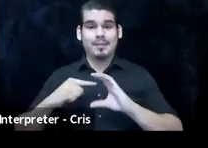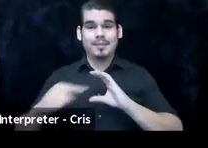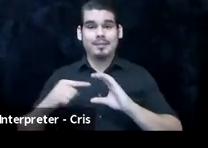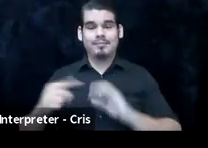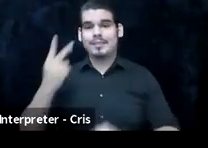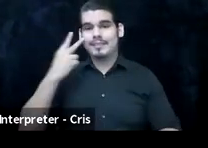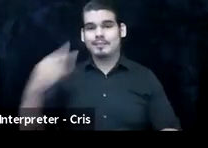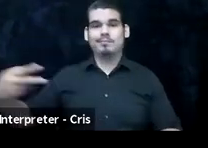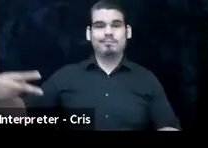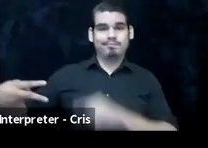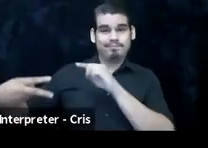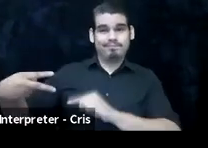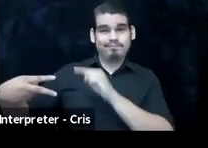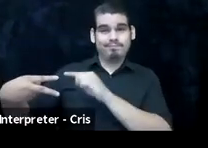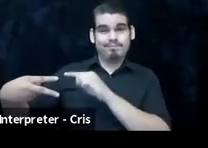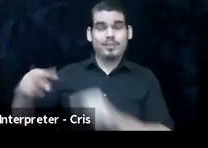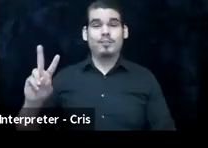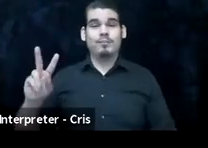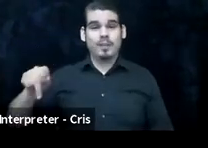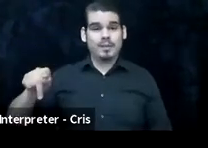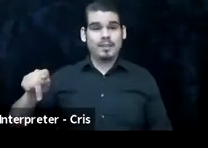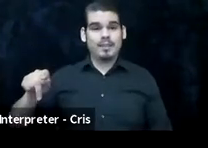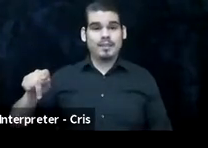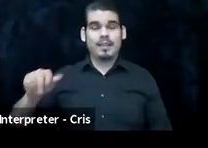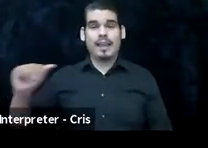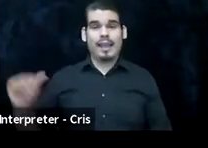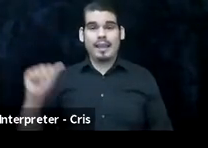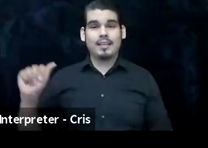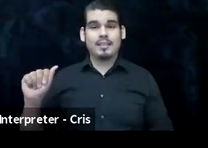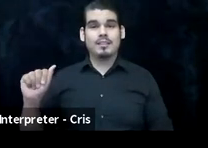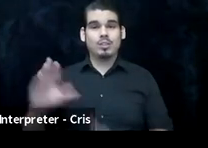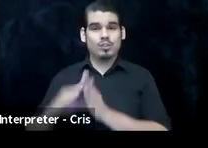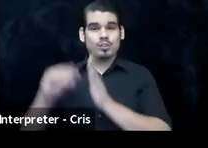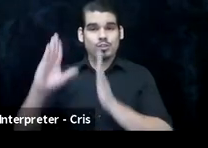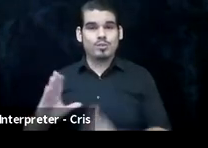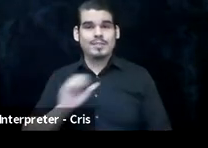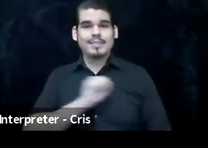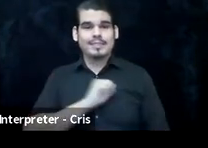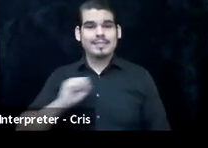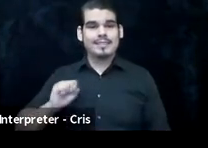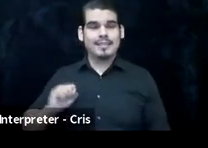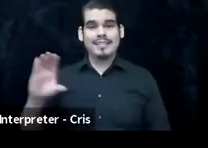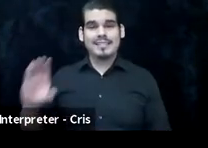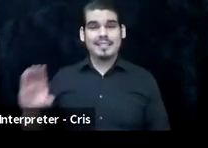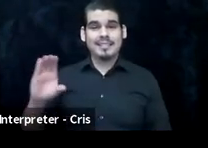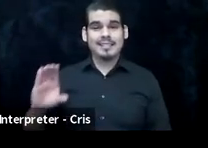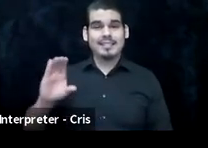Katherine Squire: If you want to reach out to me with additional questions if you have questions about resolutions, in particular, then you can reach out to our resolutions email.